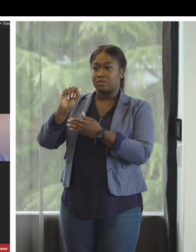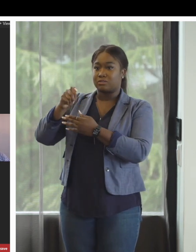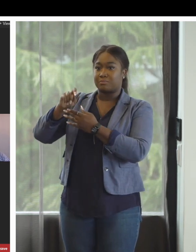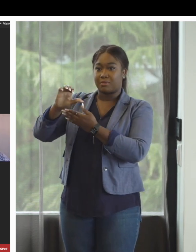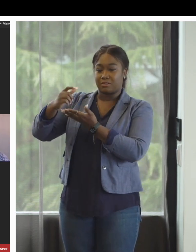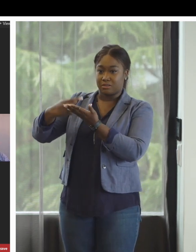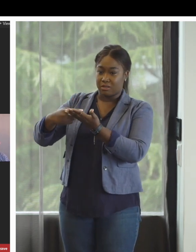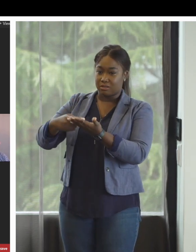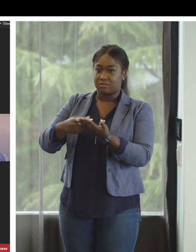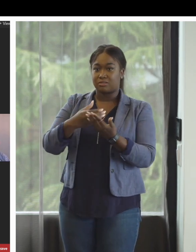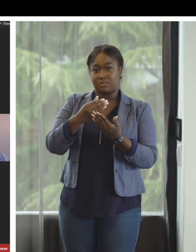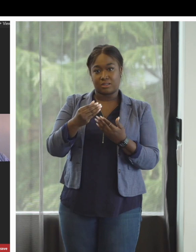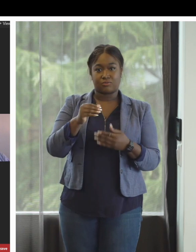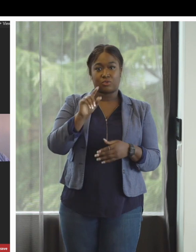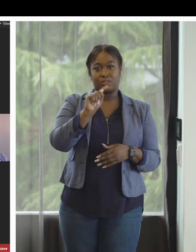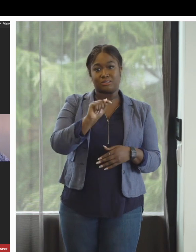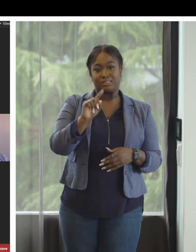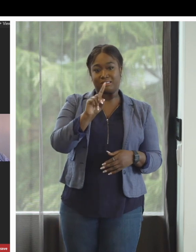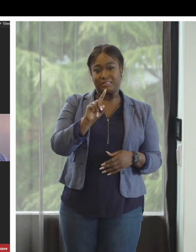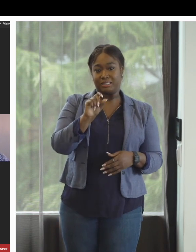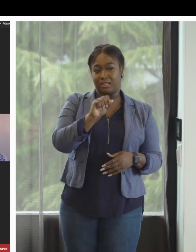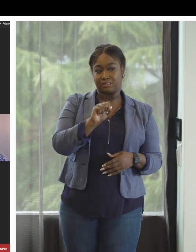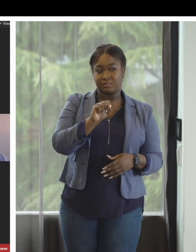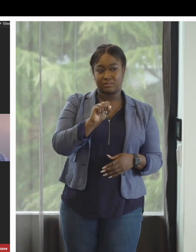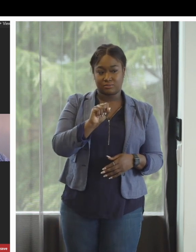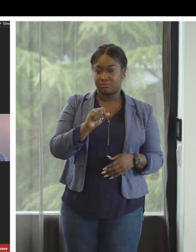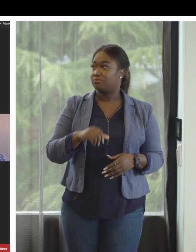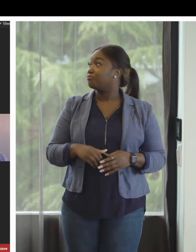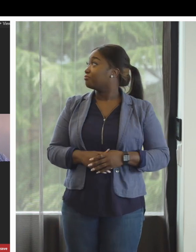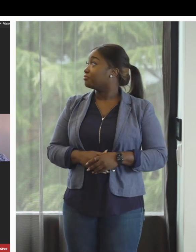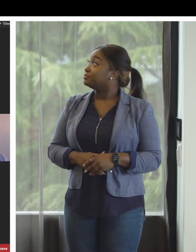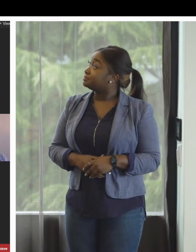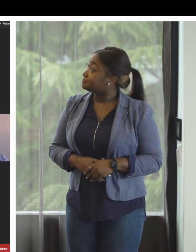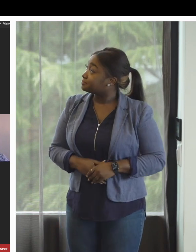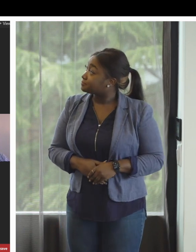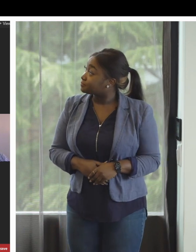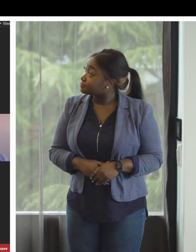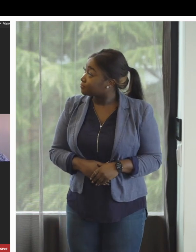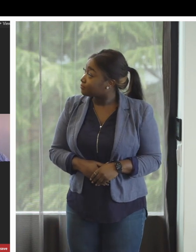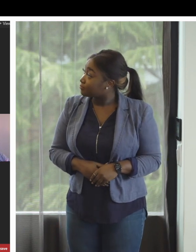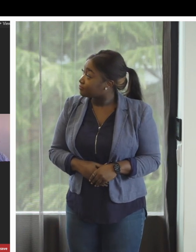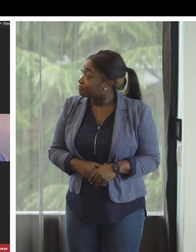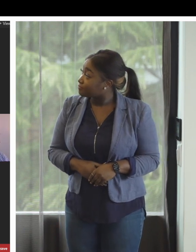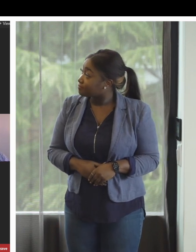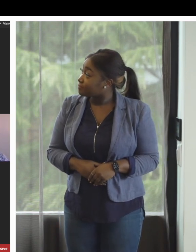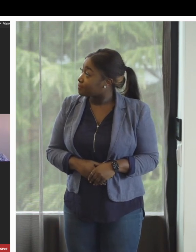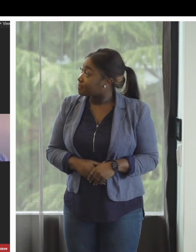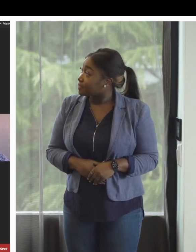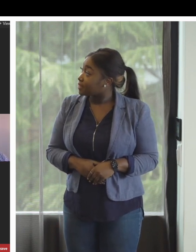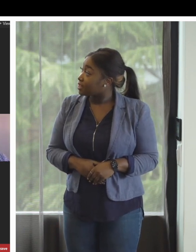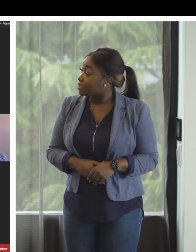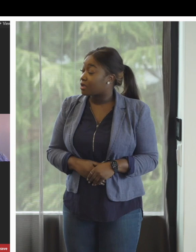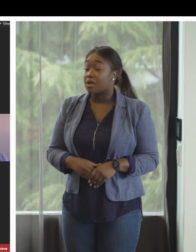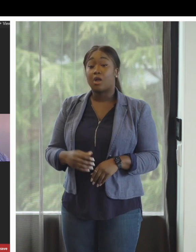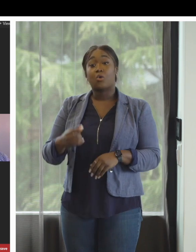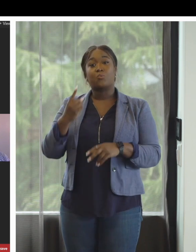And I guess the one of the issues like touch on,